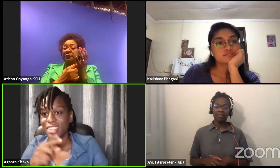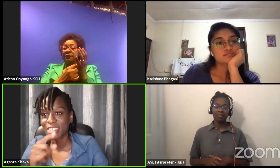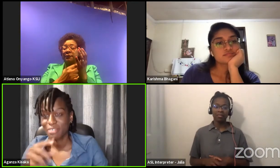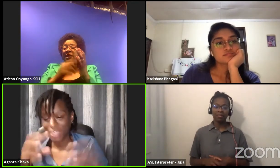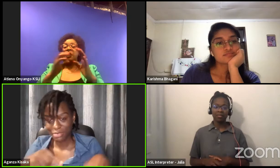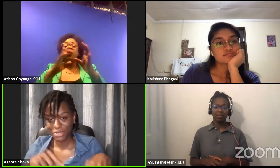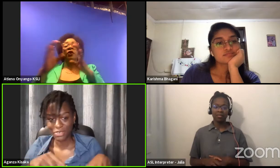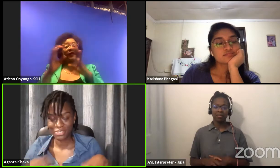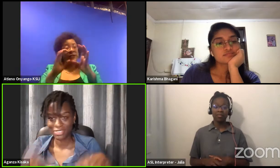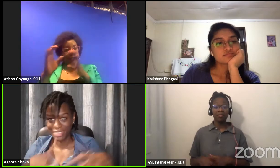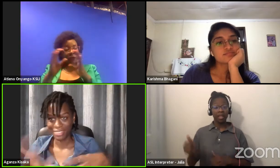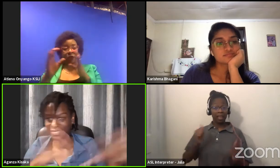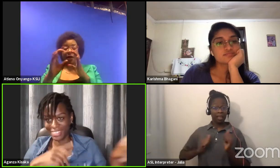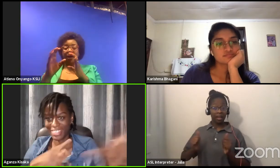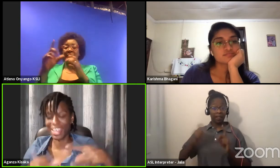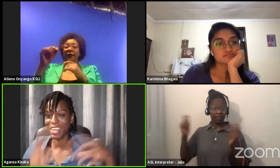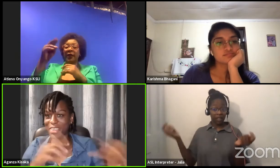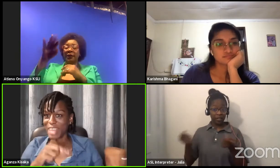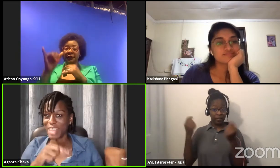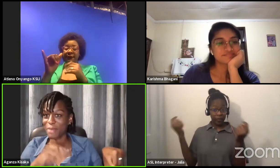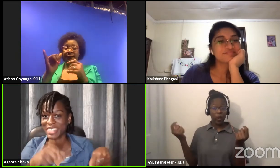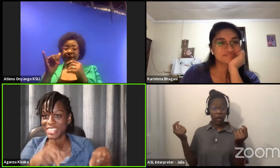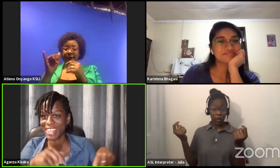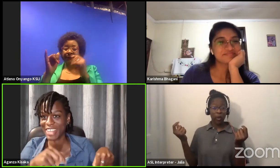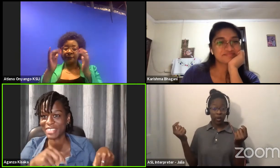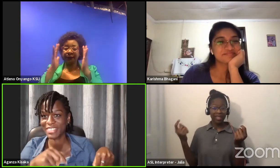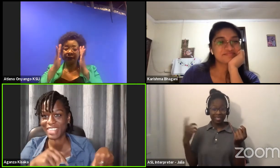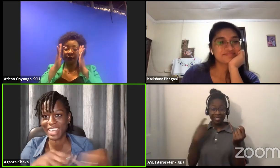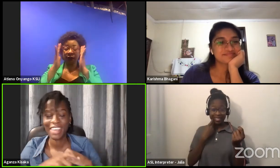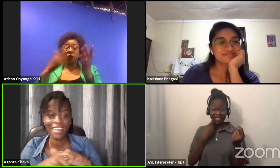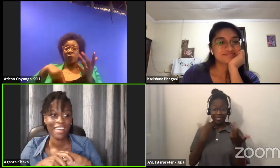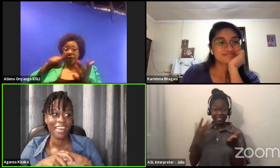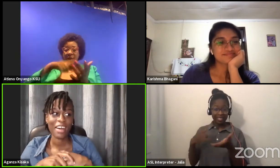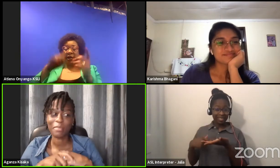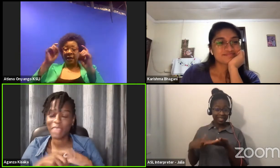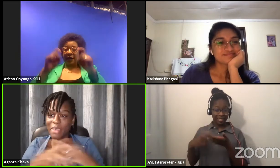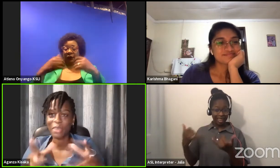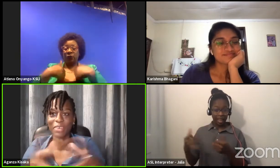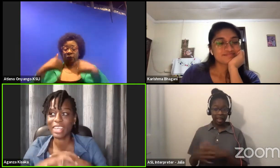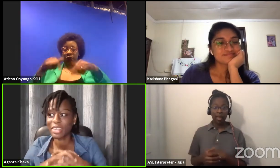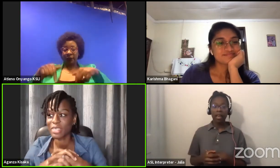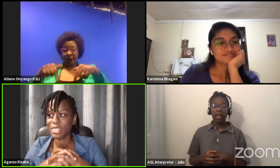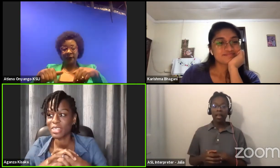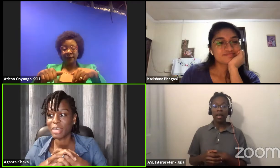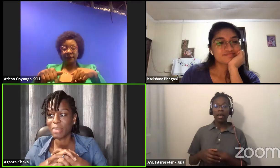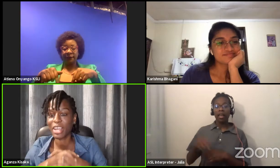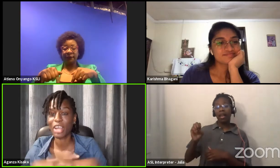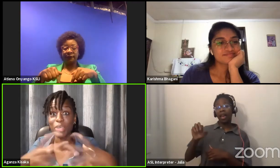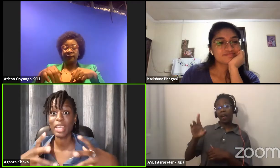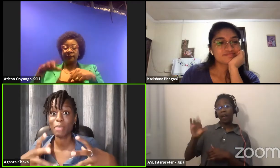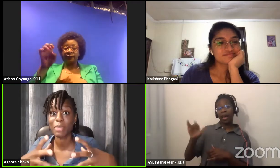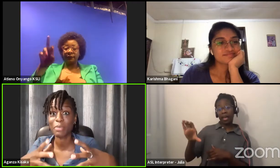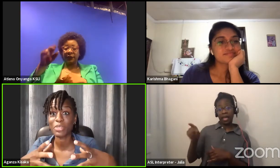the festival that we just had today, Eric Wainaina was talking about how do we get people